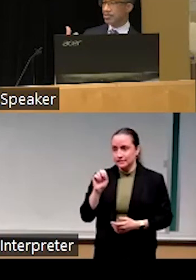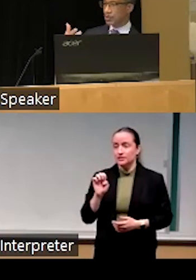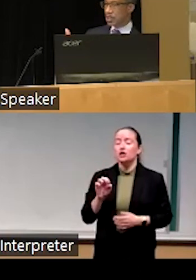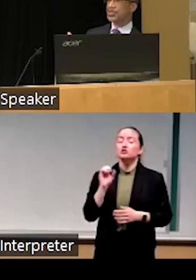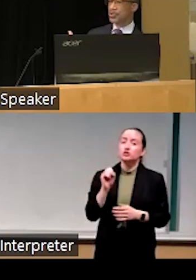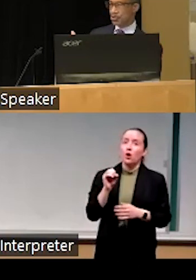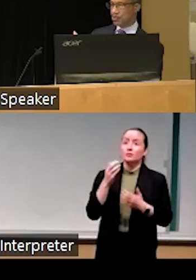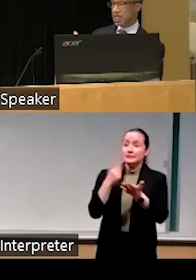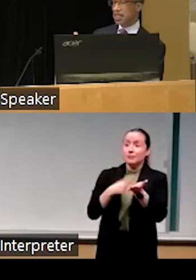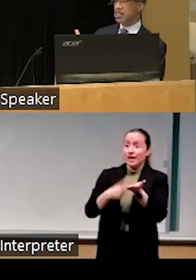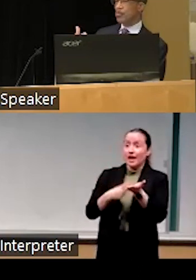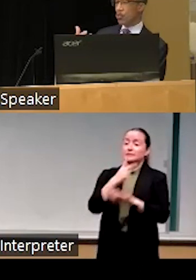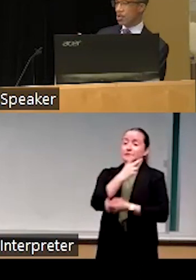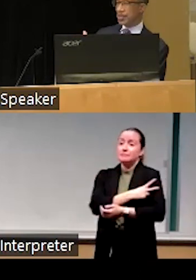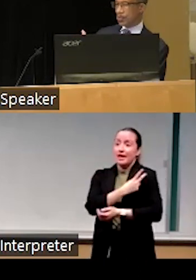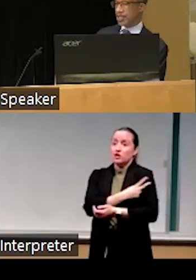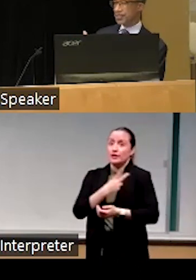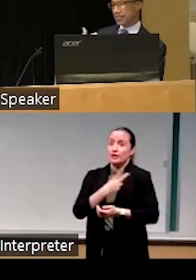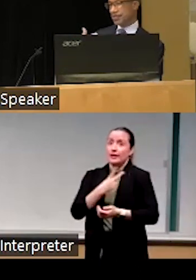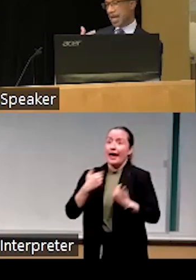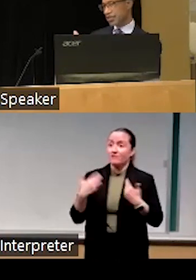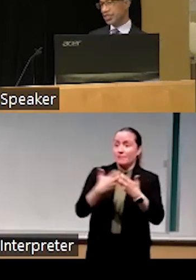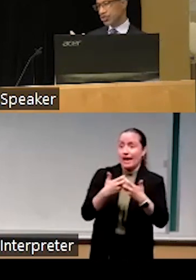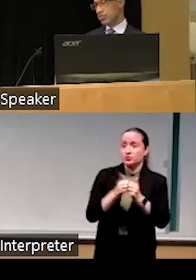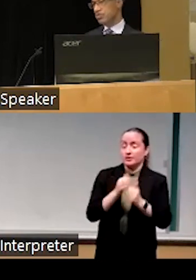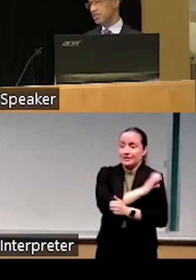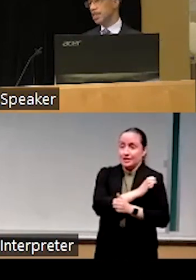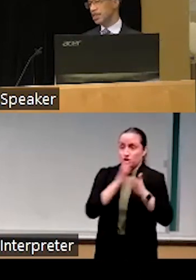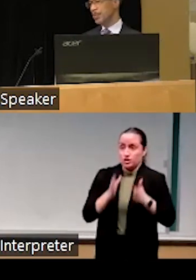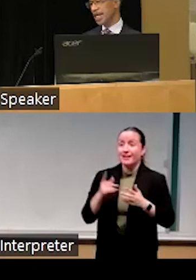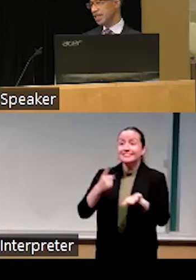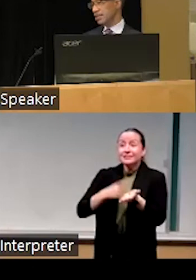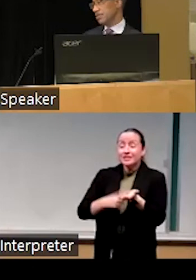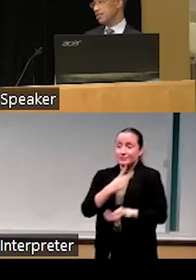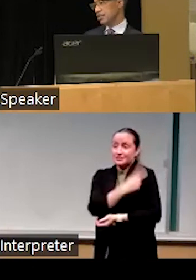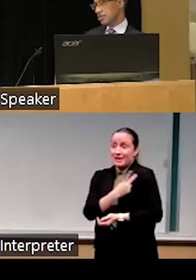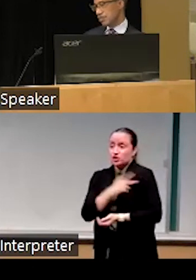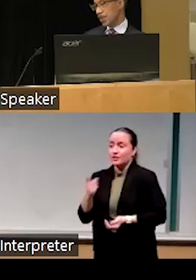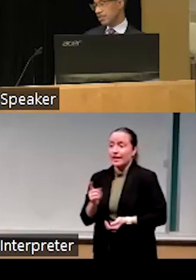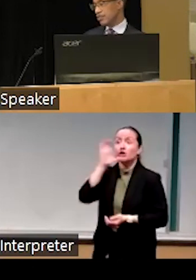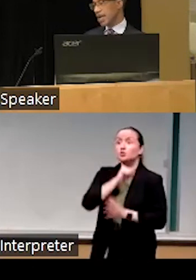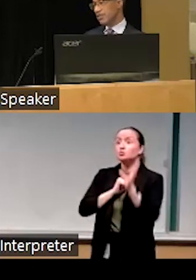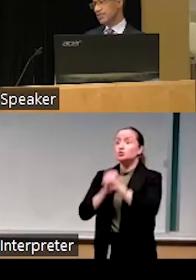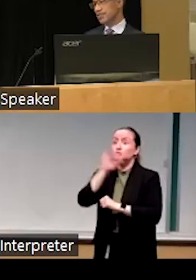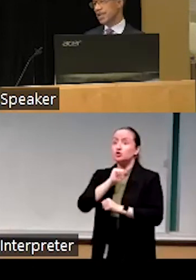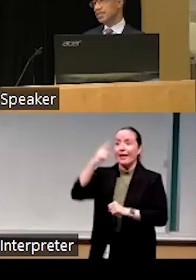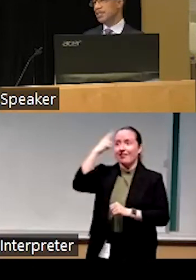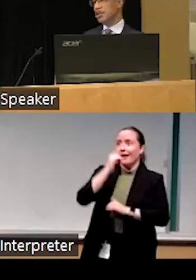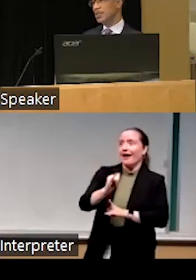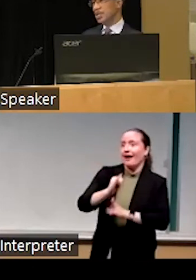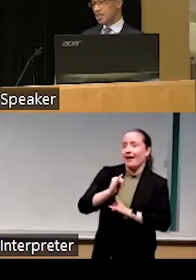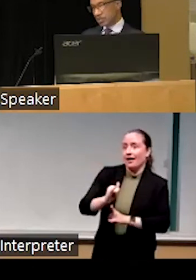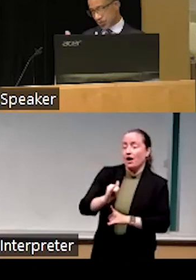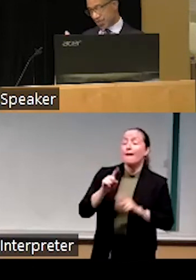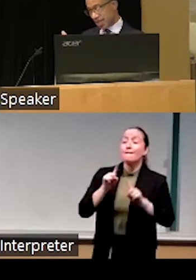will assume more than what is actually true um and the the fact of the matter is is that um just as